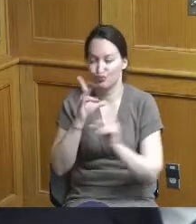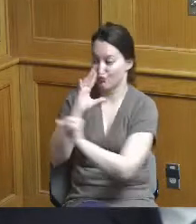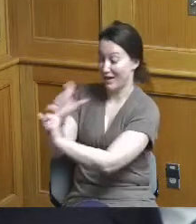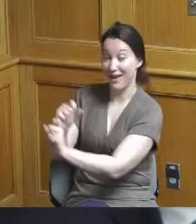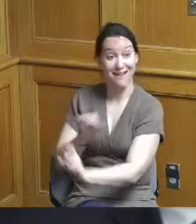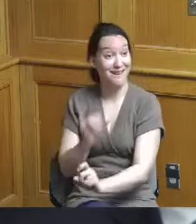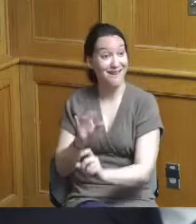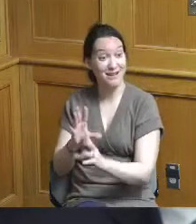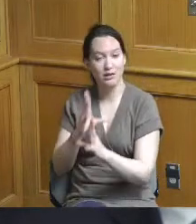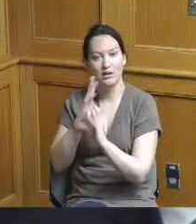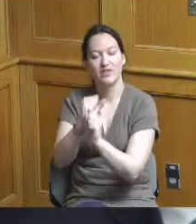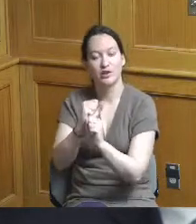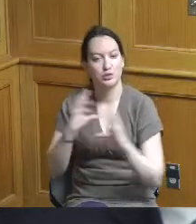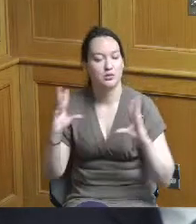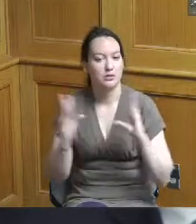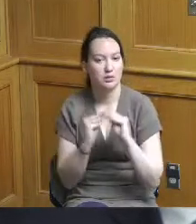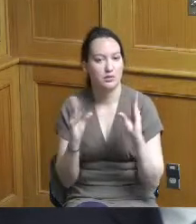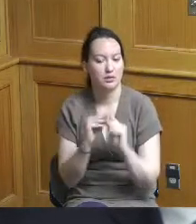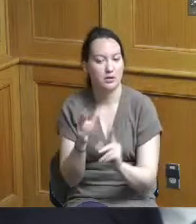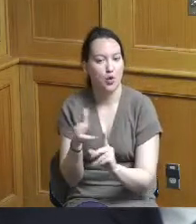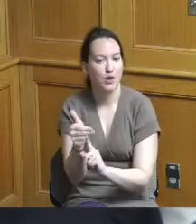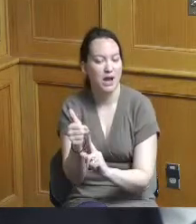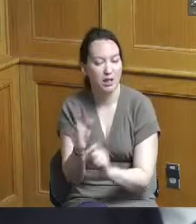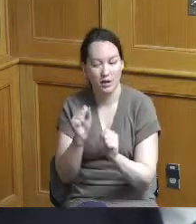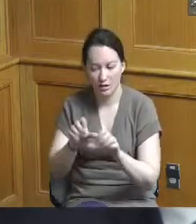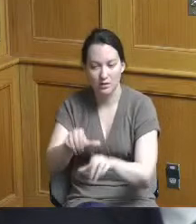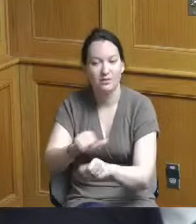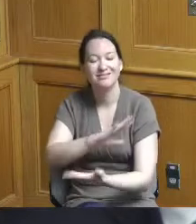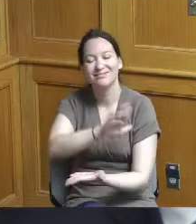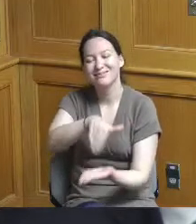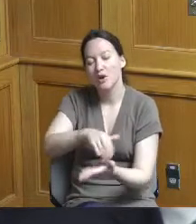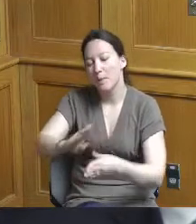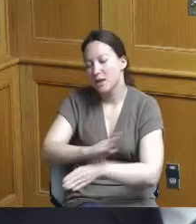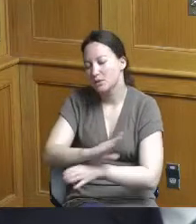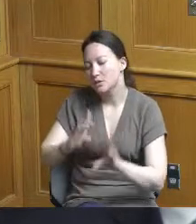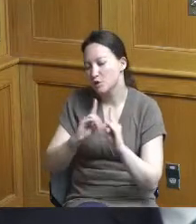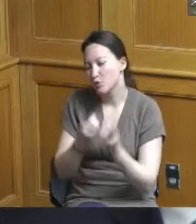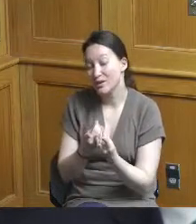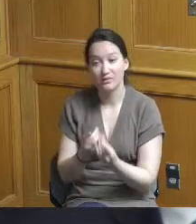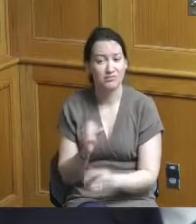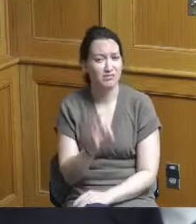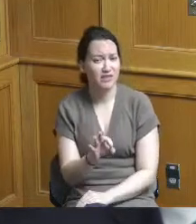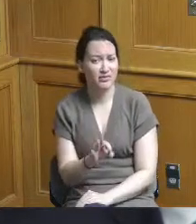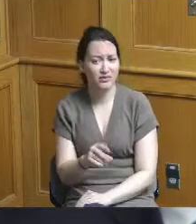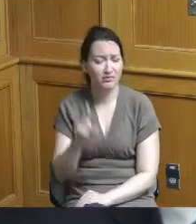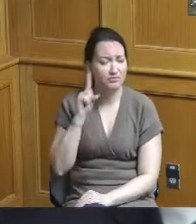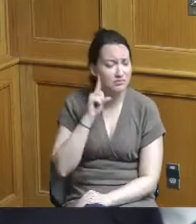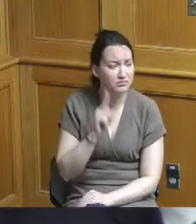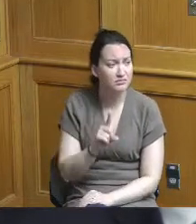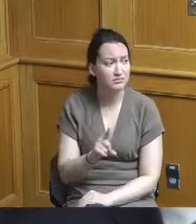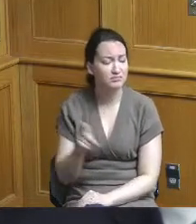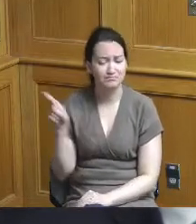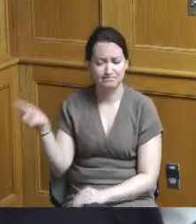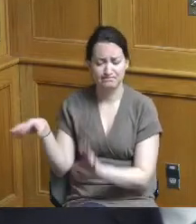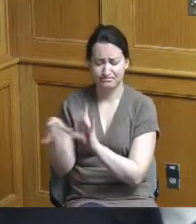convention Hotel to the central business district which if you listen to you've heard folks like